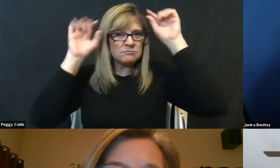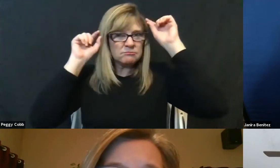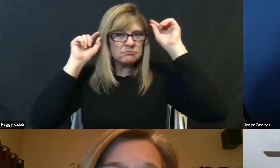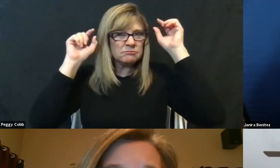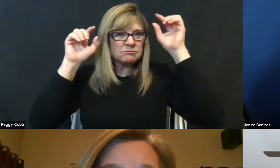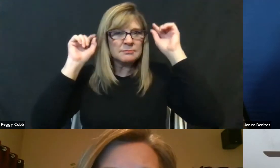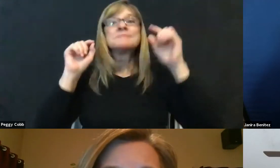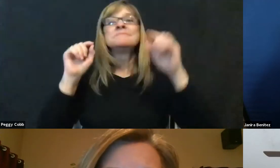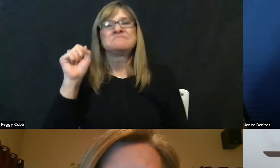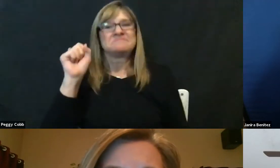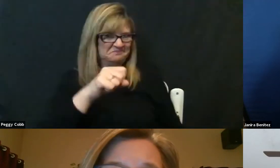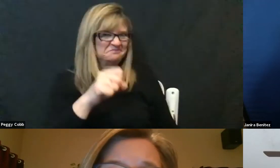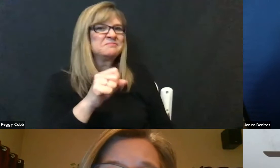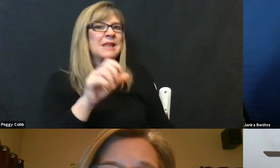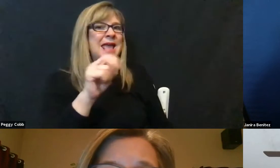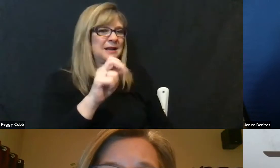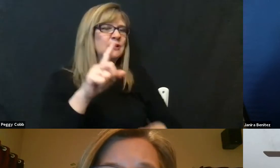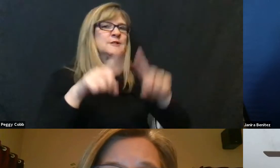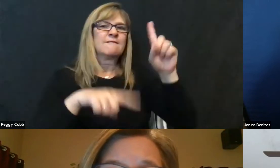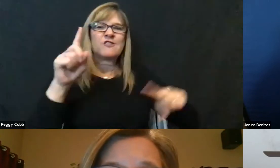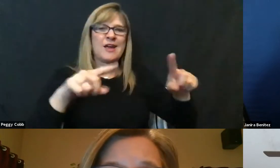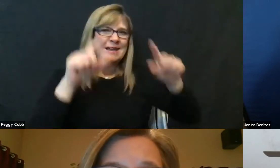There are a variety of headbands and tricks